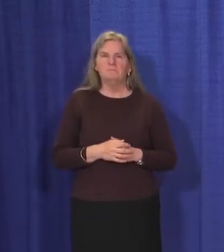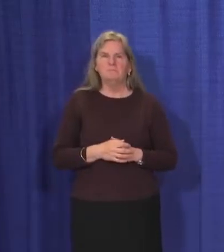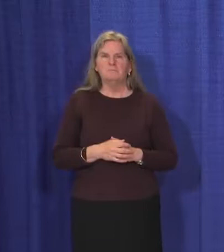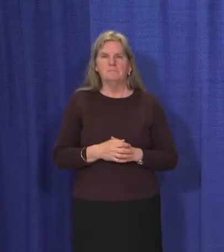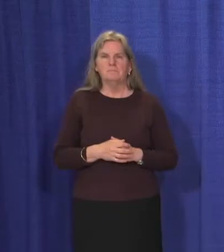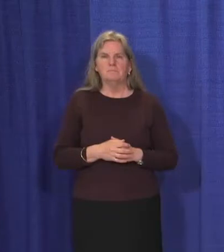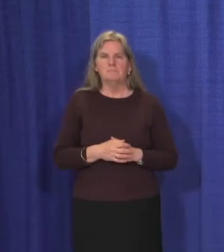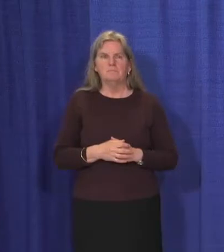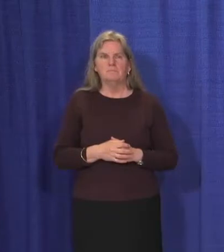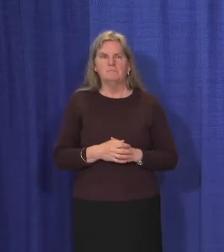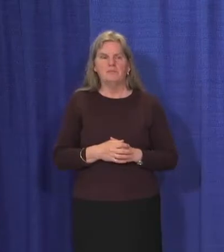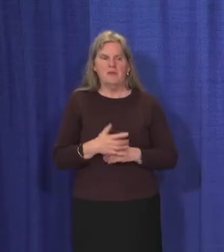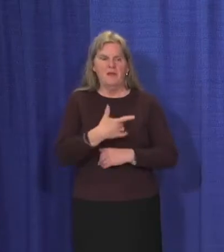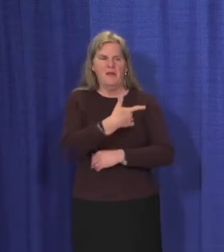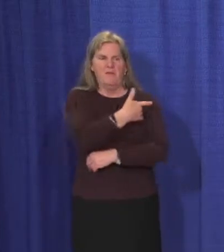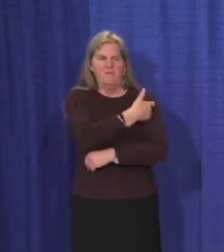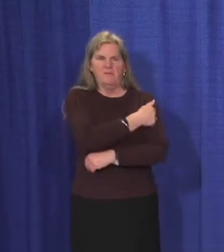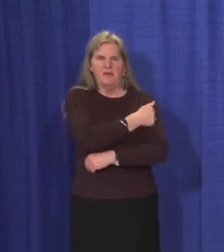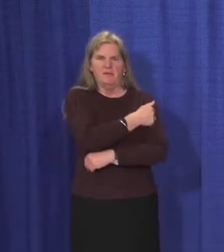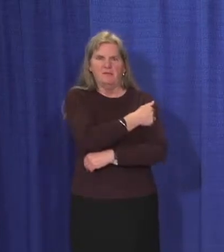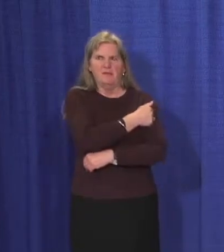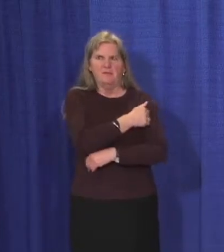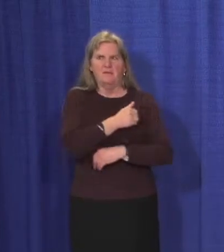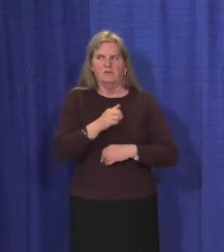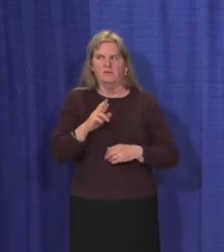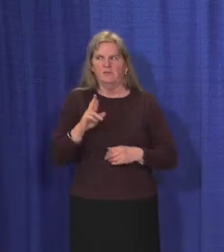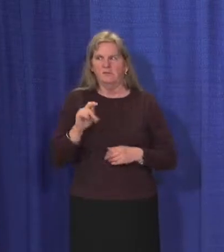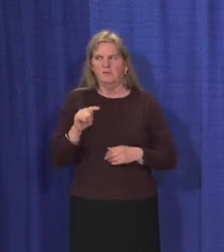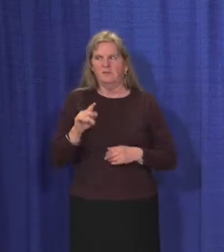Reporter: This one has to do with vaccination rates.